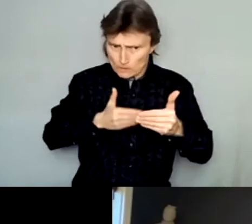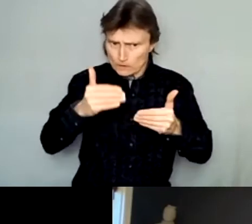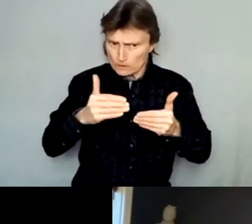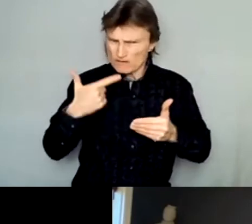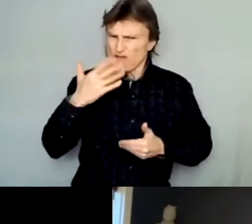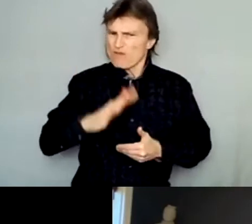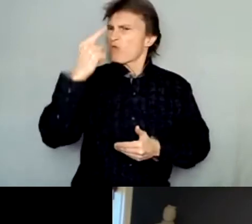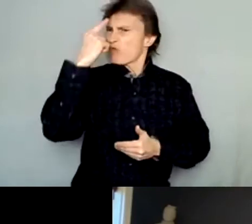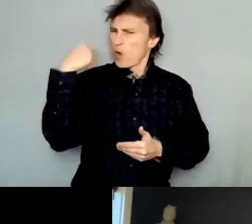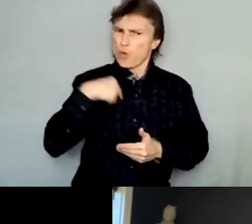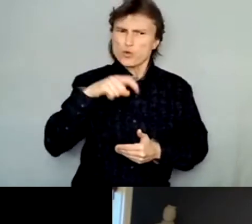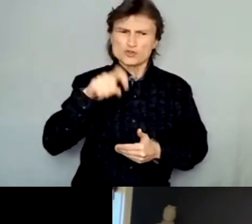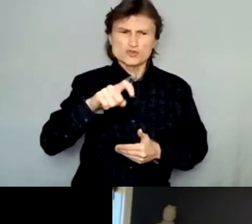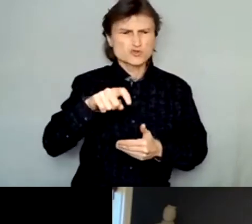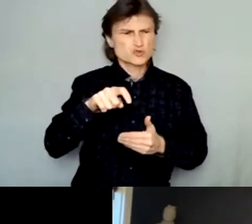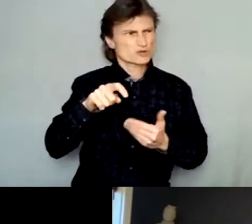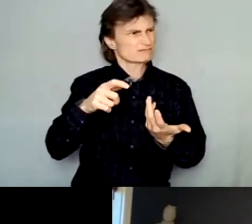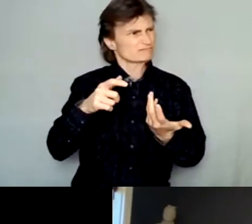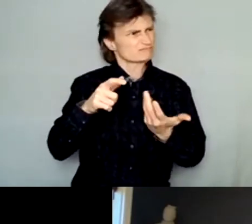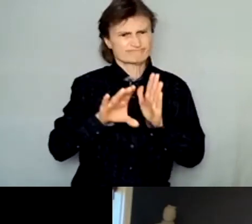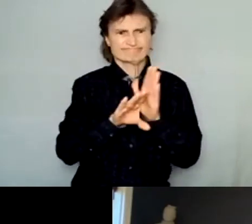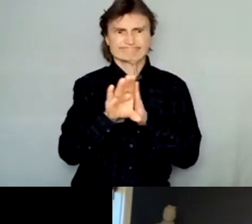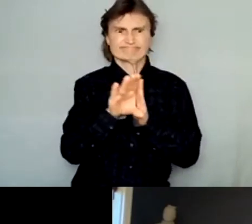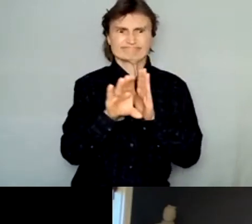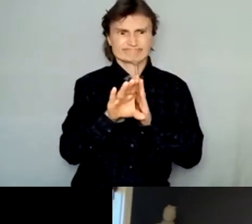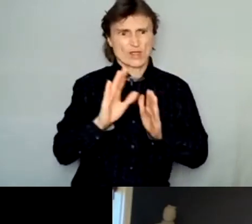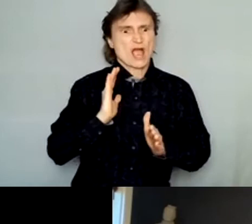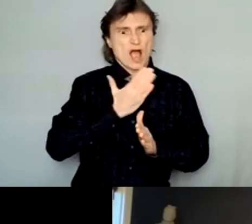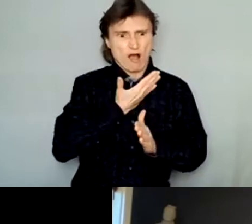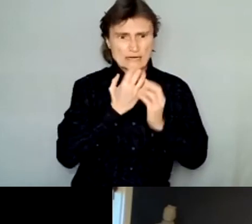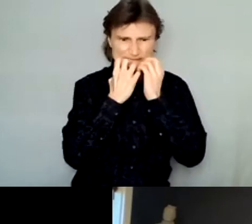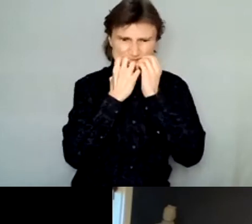arts sector quite in the kind of environment that we find ourselves in right now.